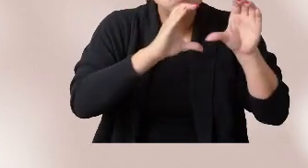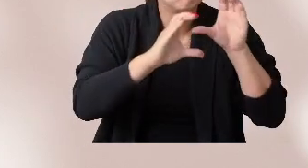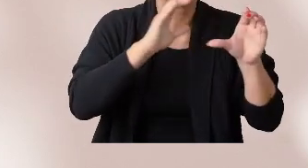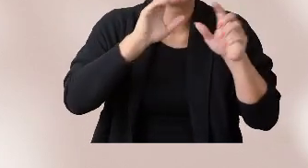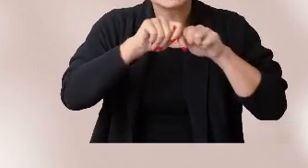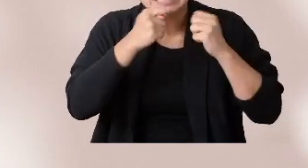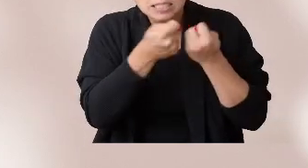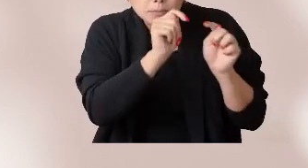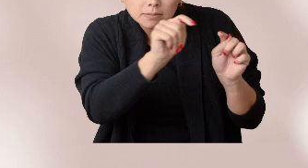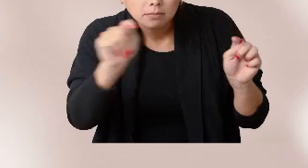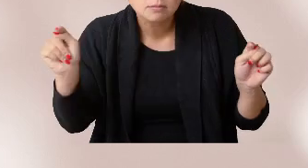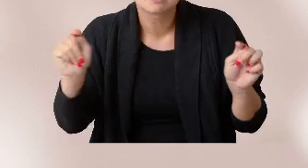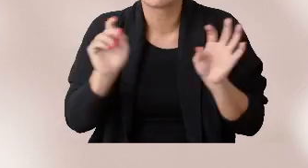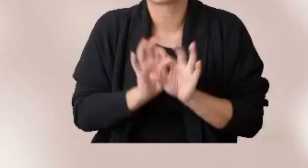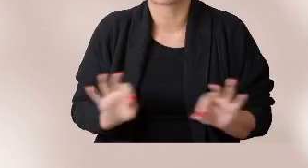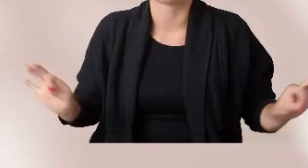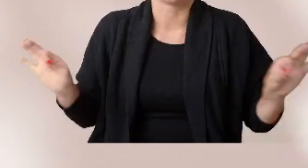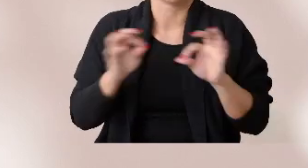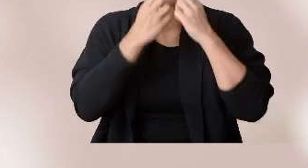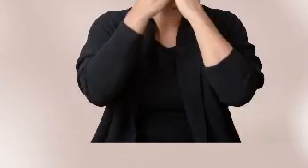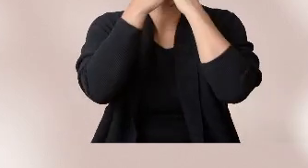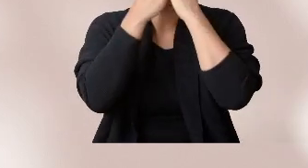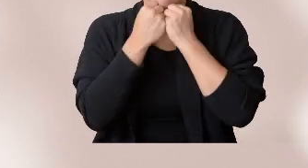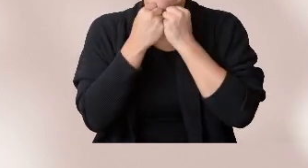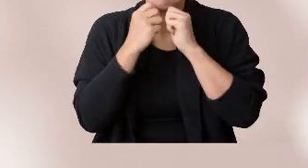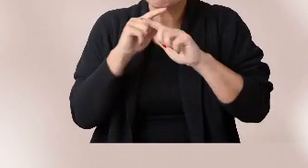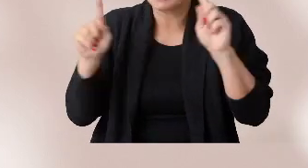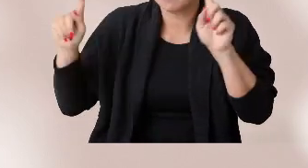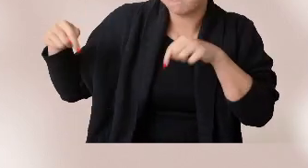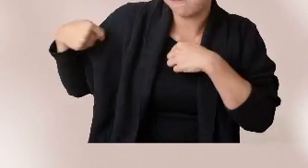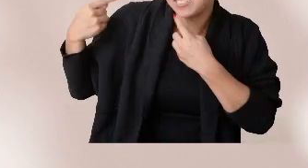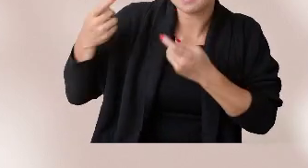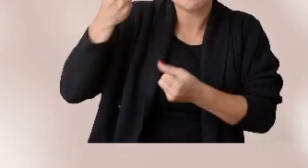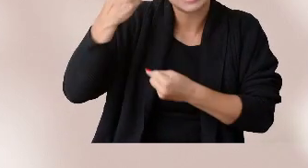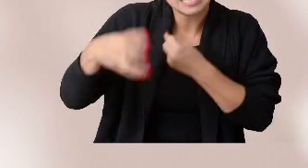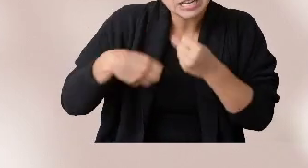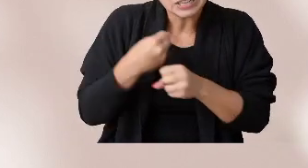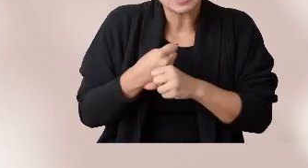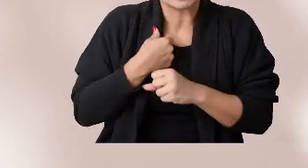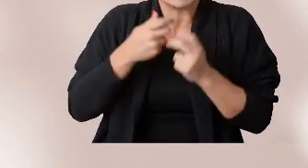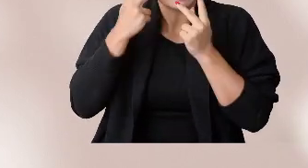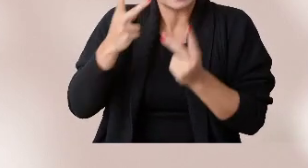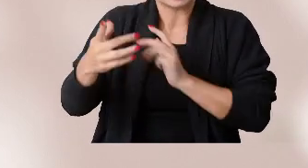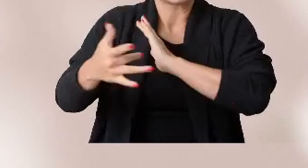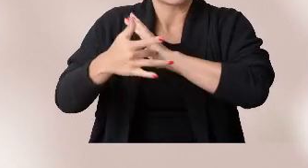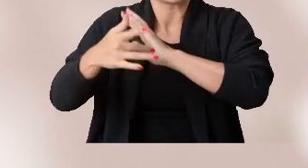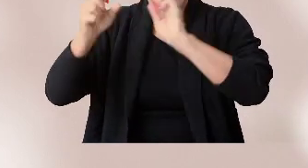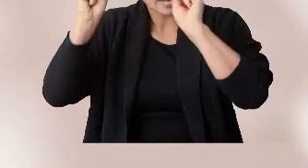And over the years, I've seen how technology can do some of the fundamental things that matter to me.